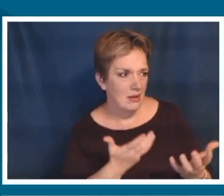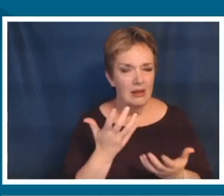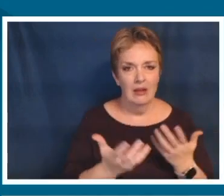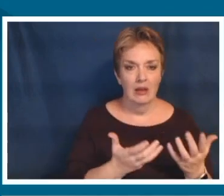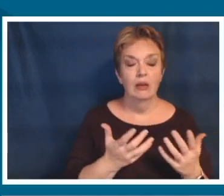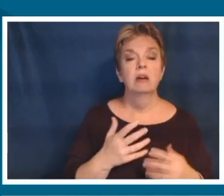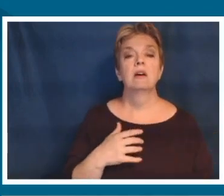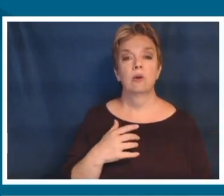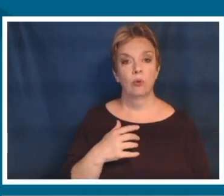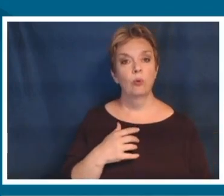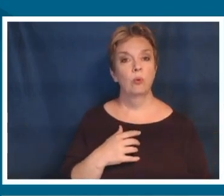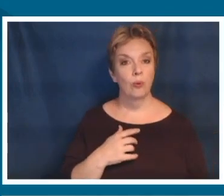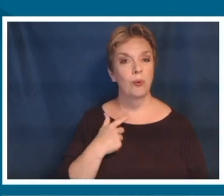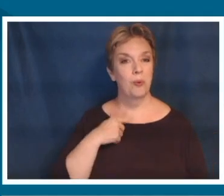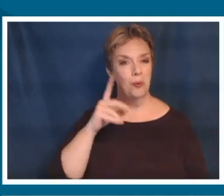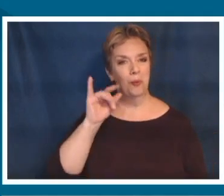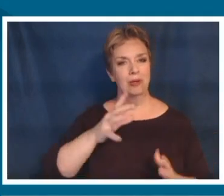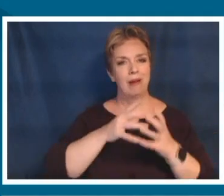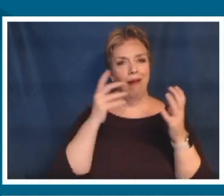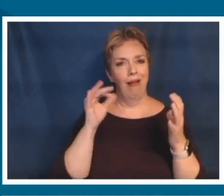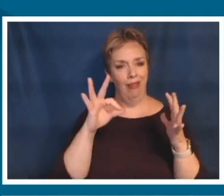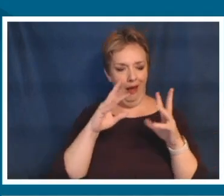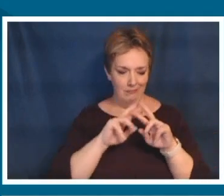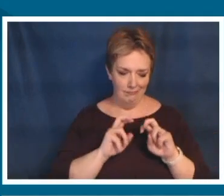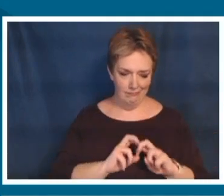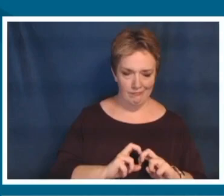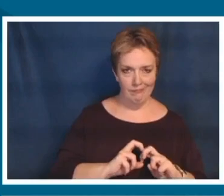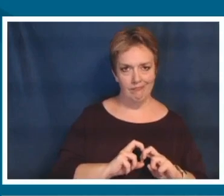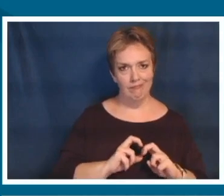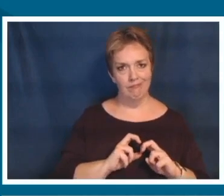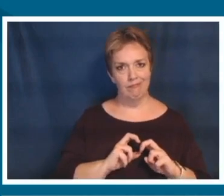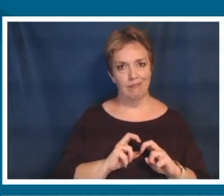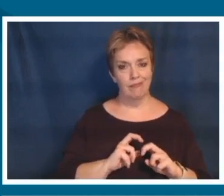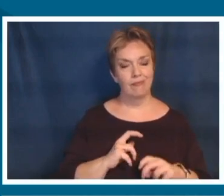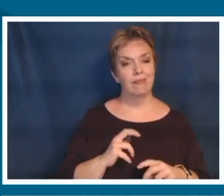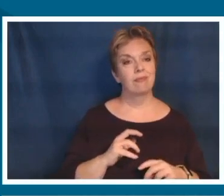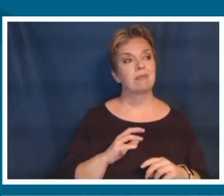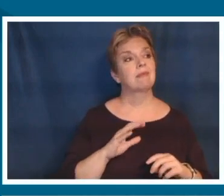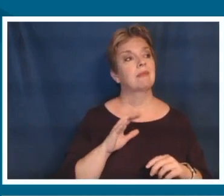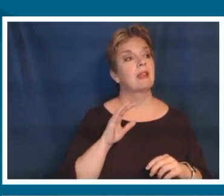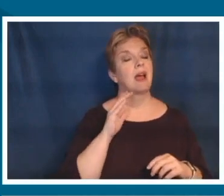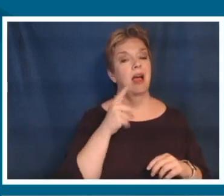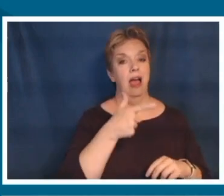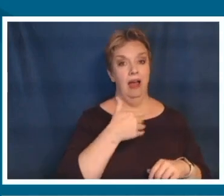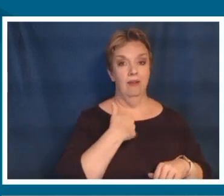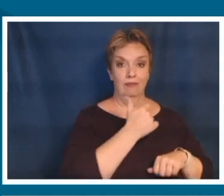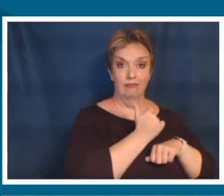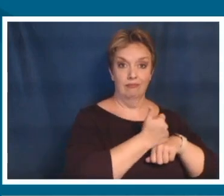this and we found that the the effect of